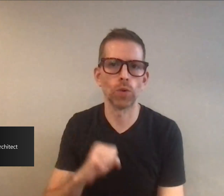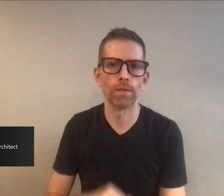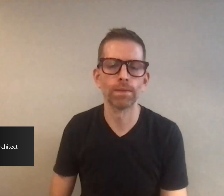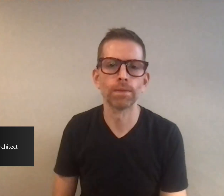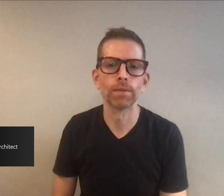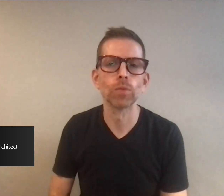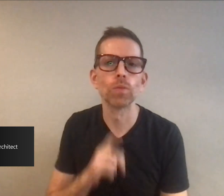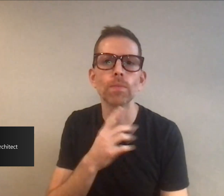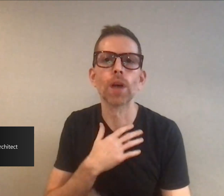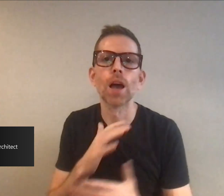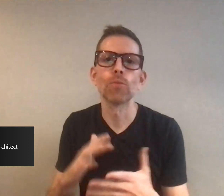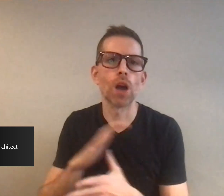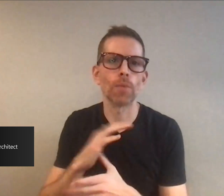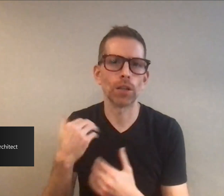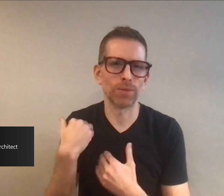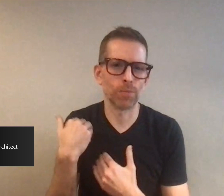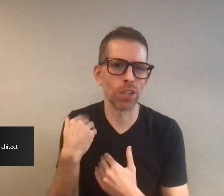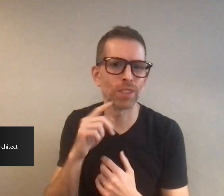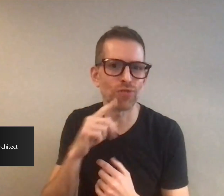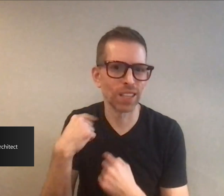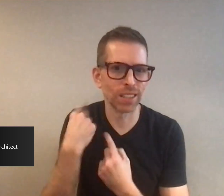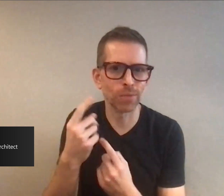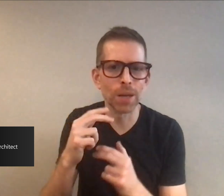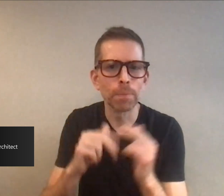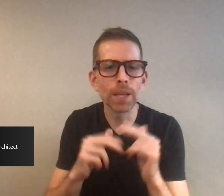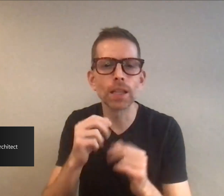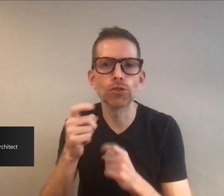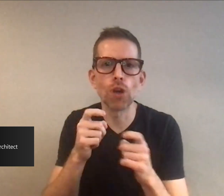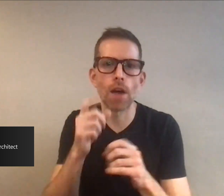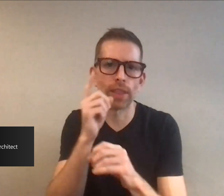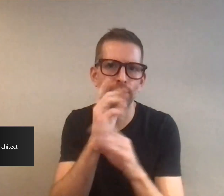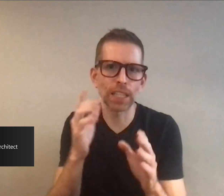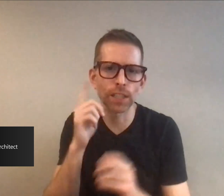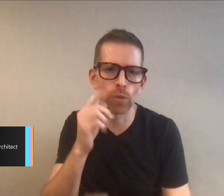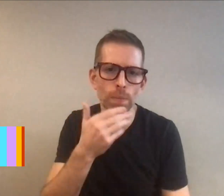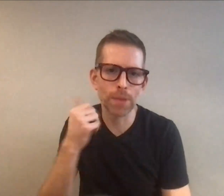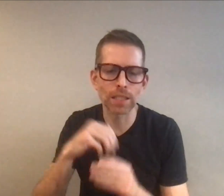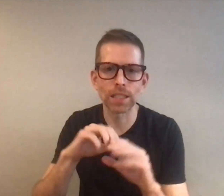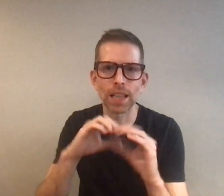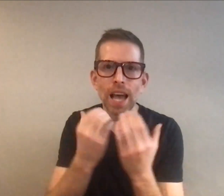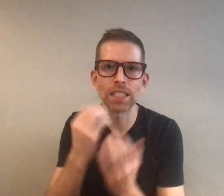My primary responsibility has has been to build and drive the vision for the best in-class